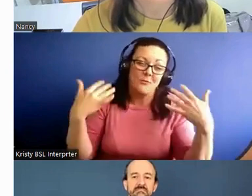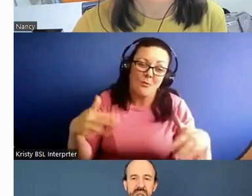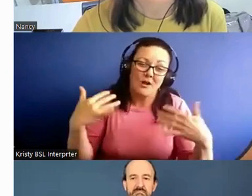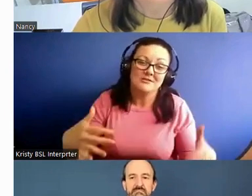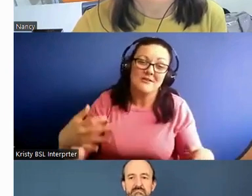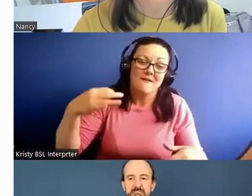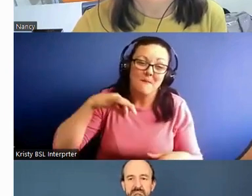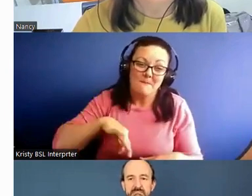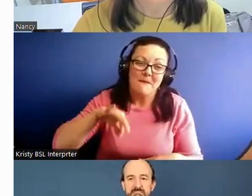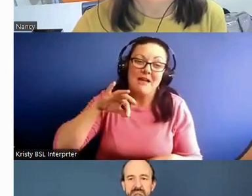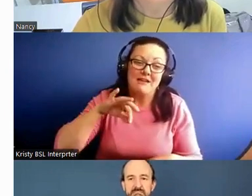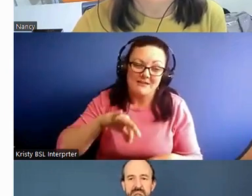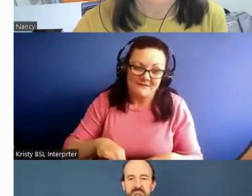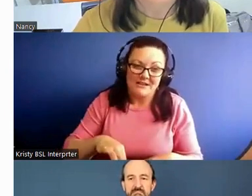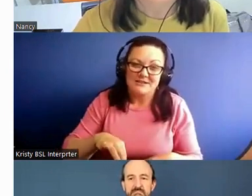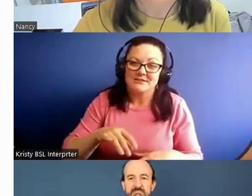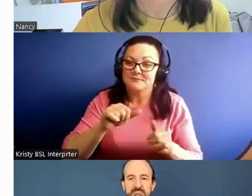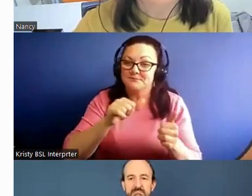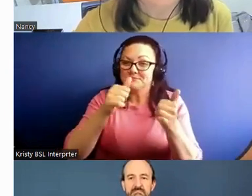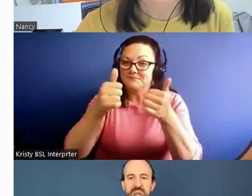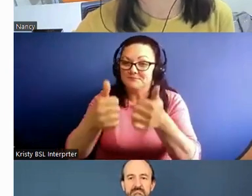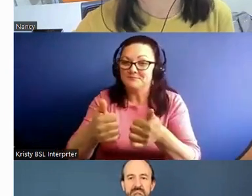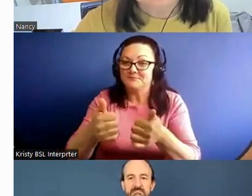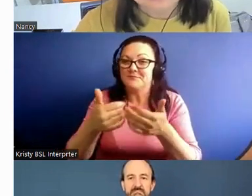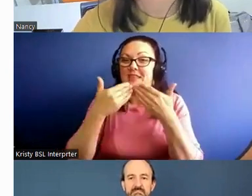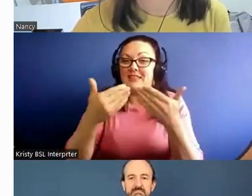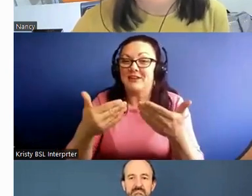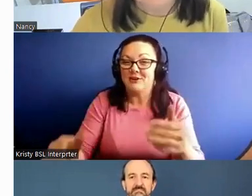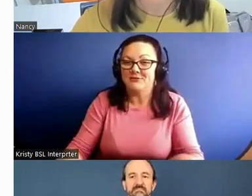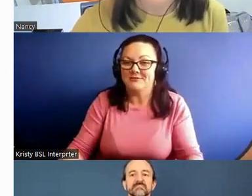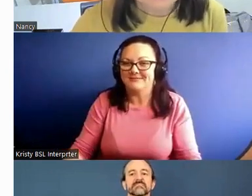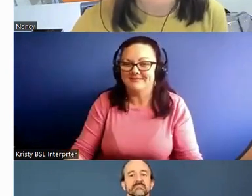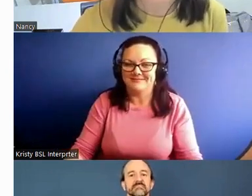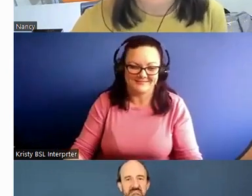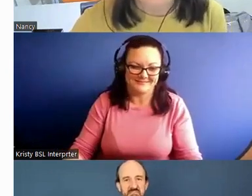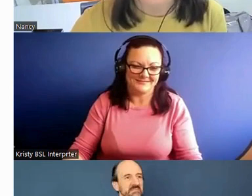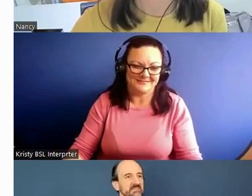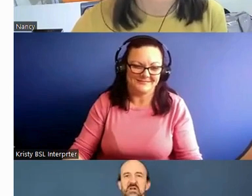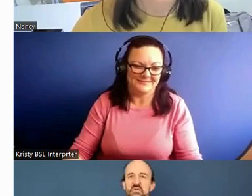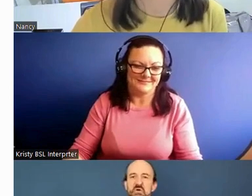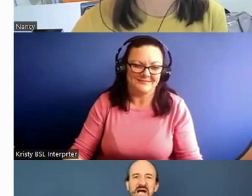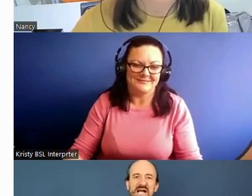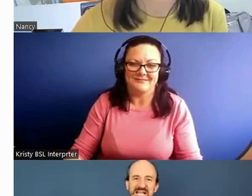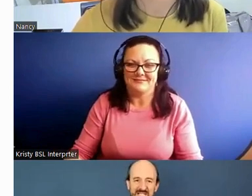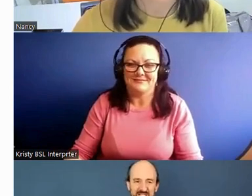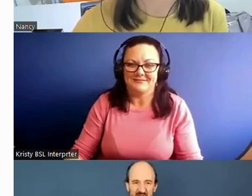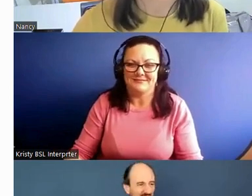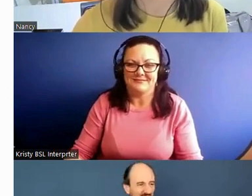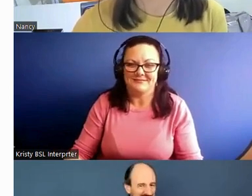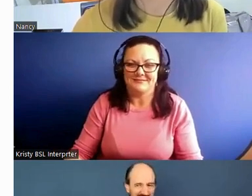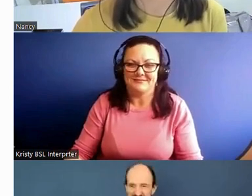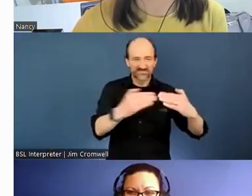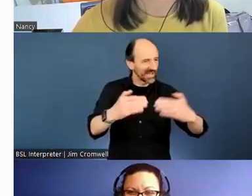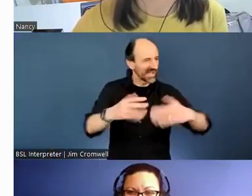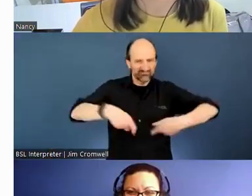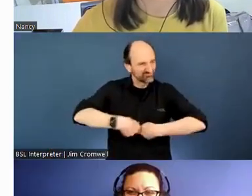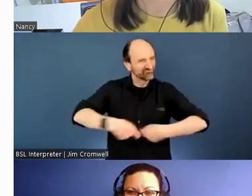The democratisation of data, 100%. Nancy these are some great ones, right?